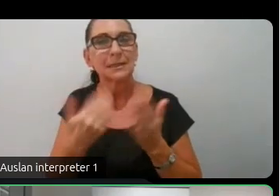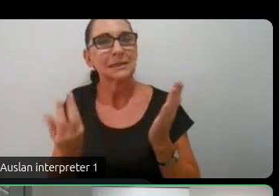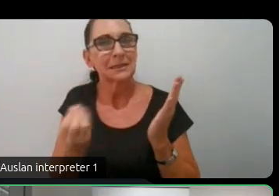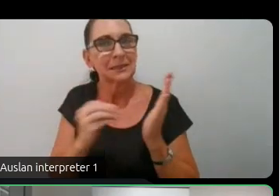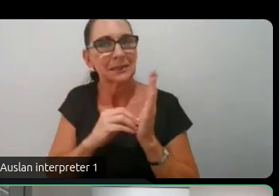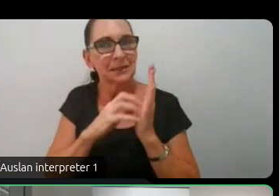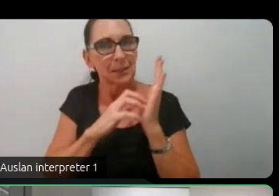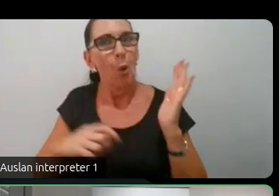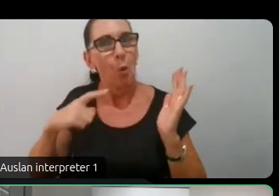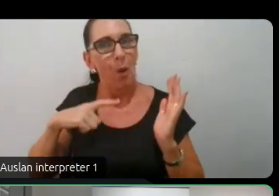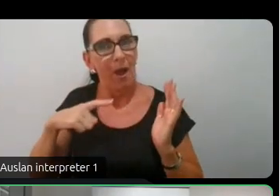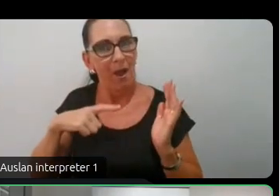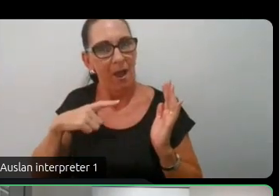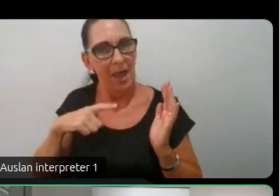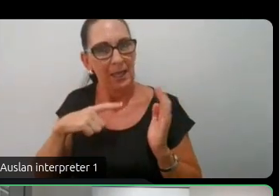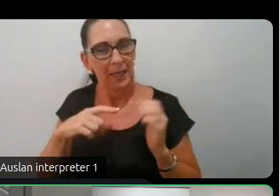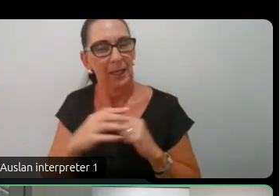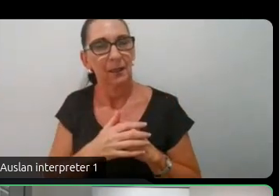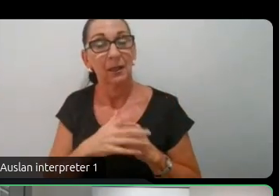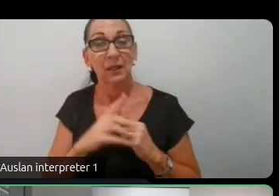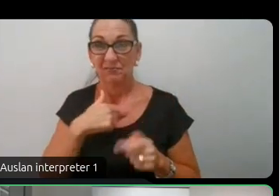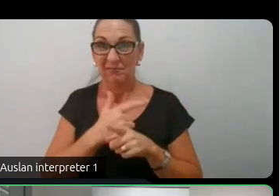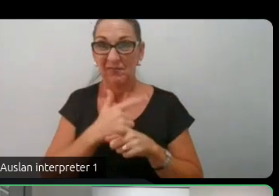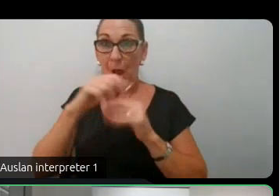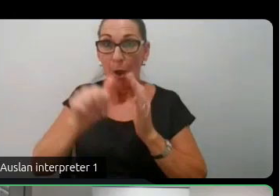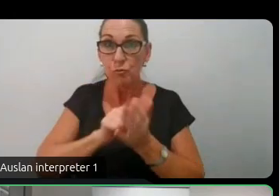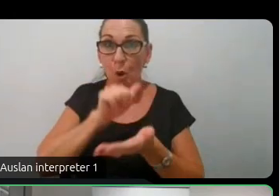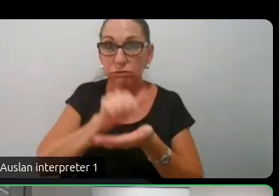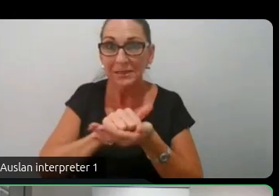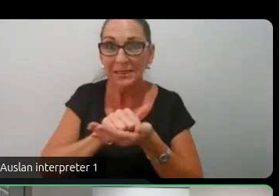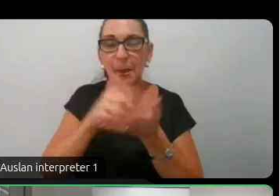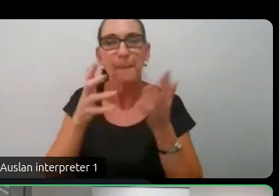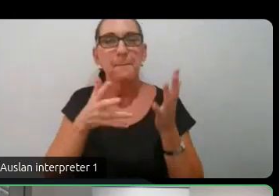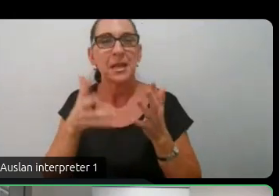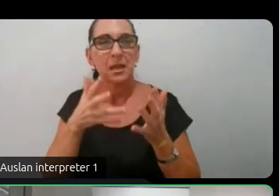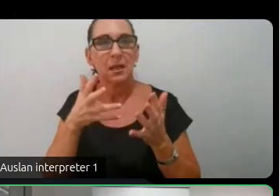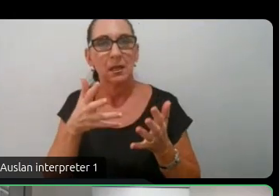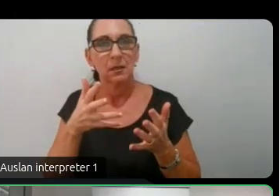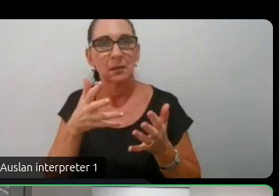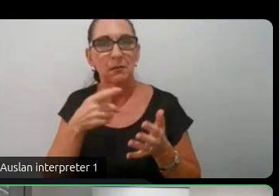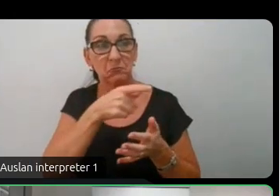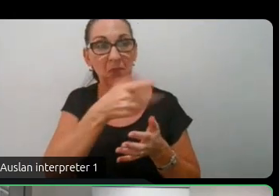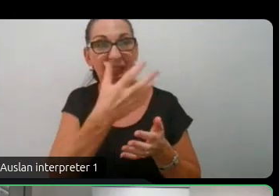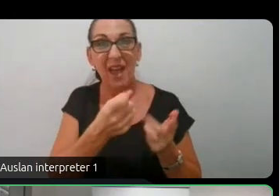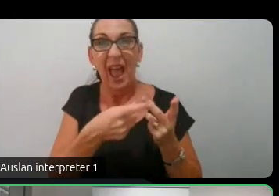um that refers to things like um do they have any other other pre-existing medical conditions